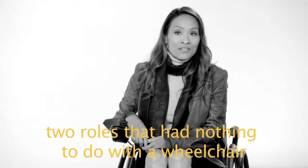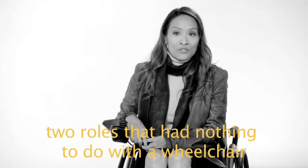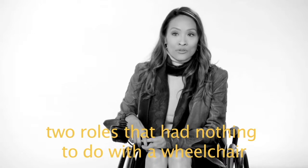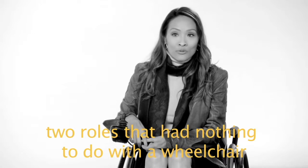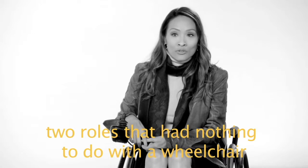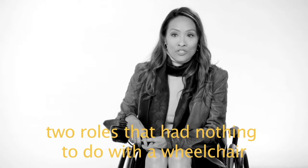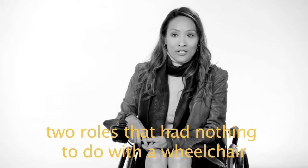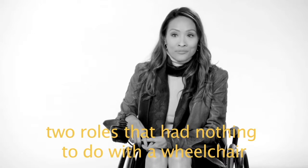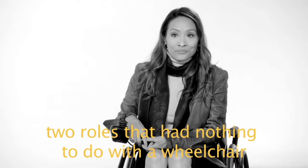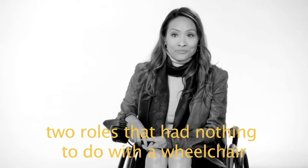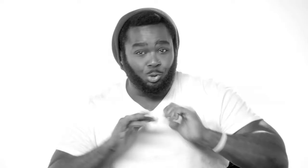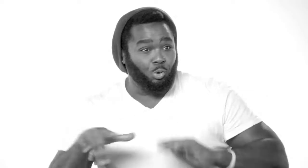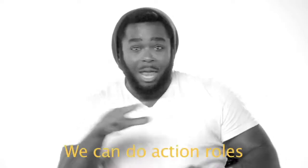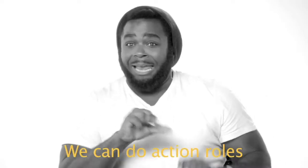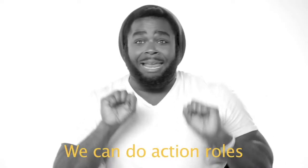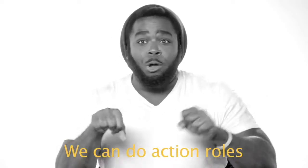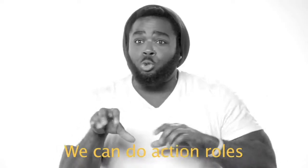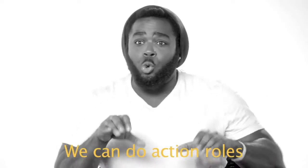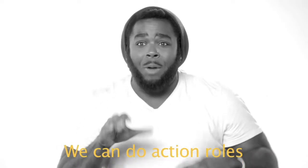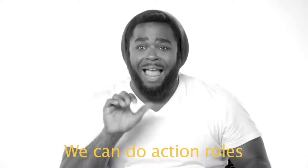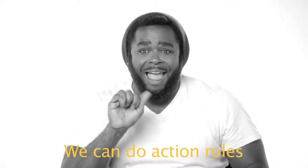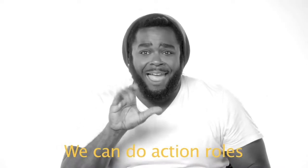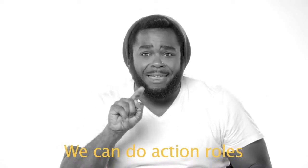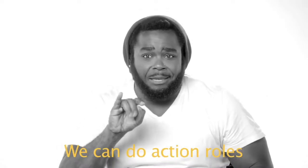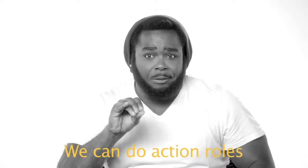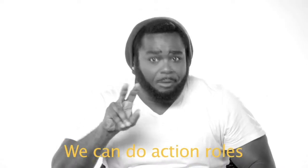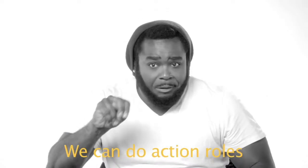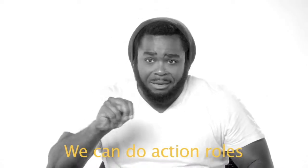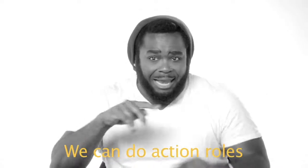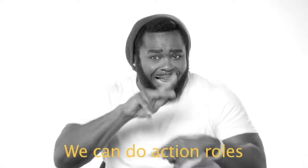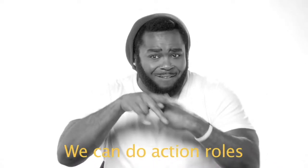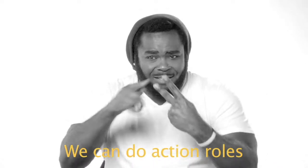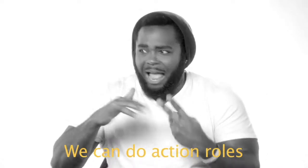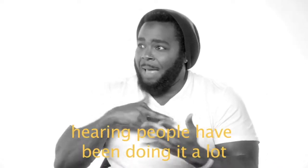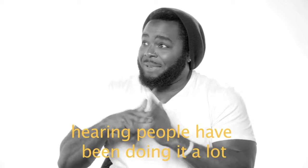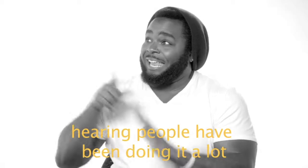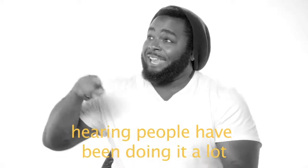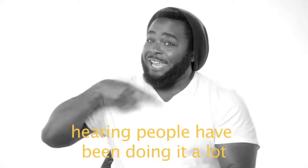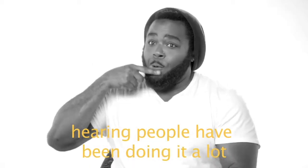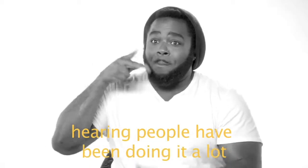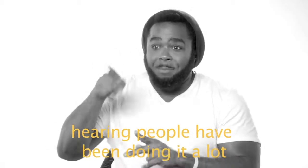to do with the wheelchair we can do